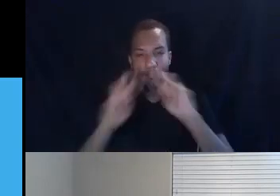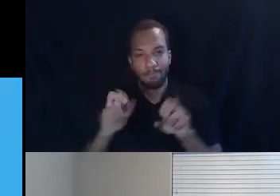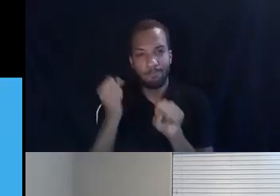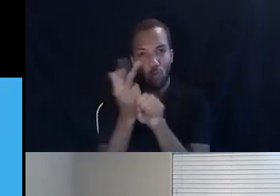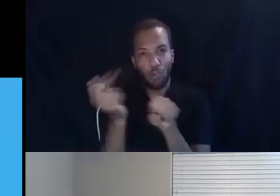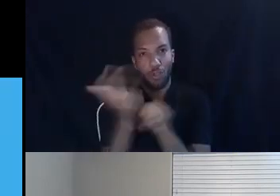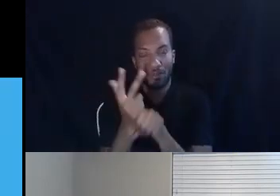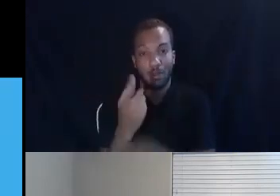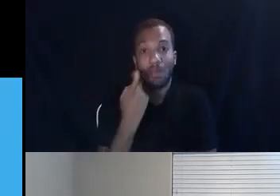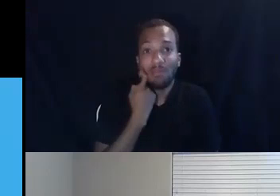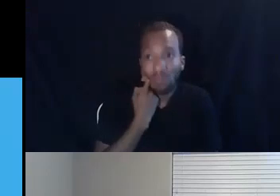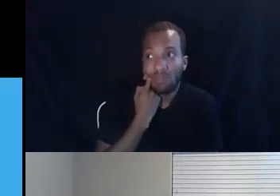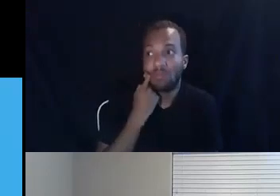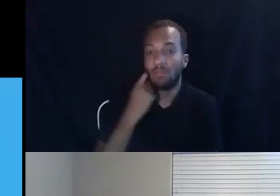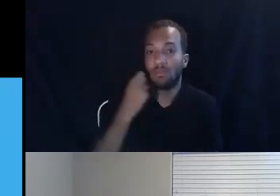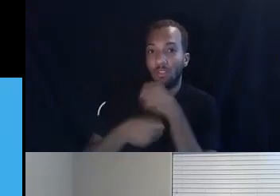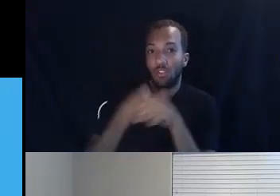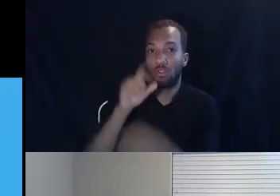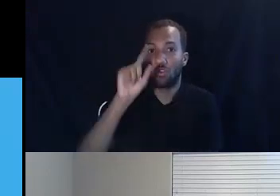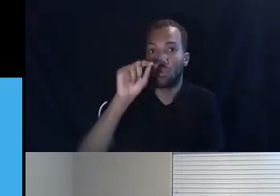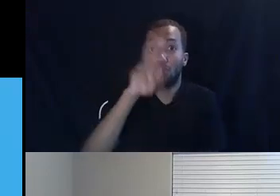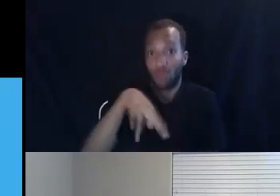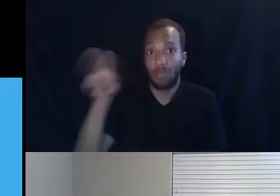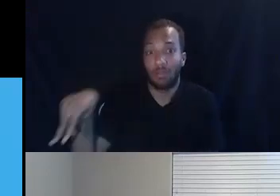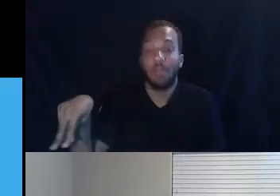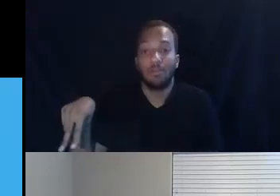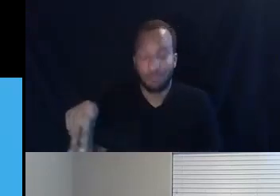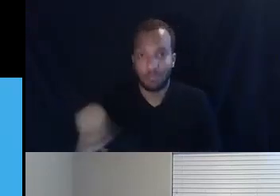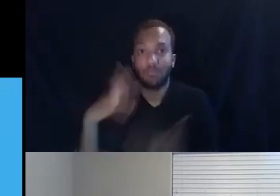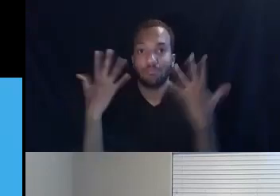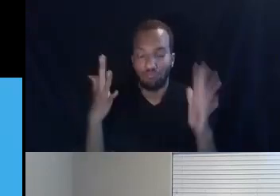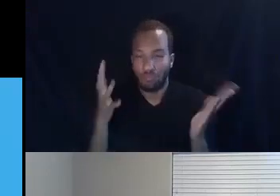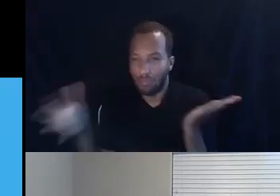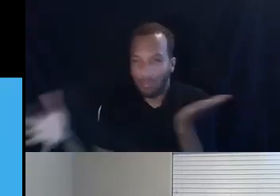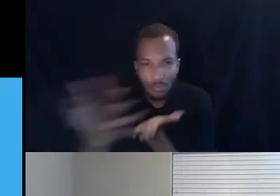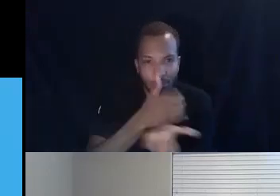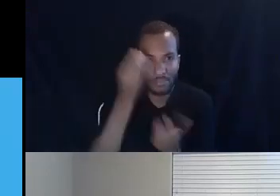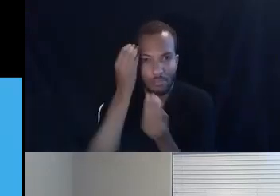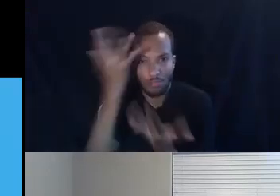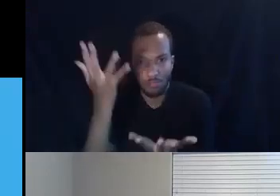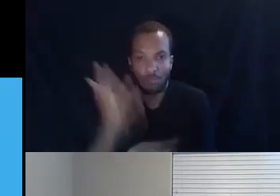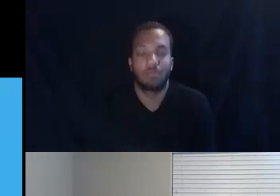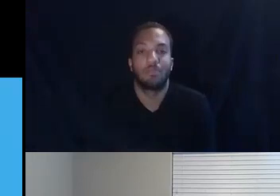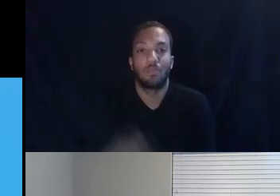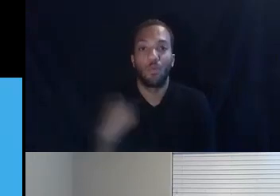as mentioned in 2022. And we do a separate CHNA for our Silverton Hospital, which is done in partnership